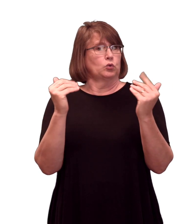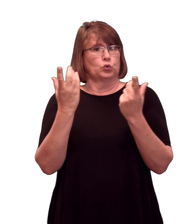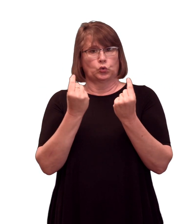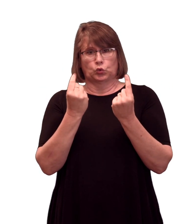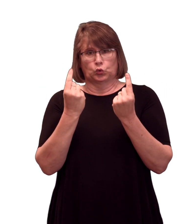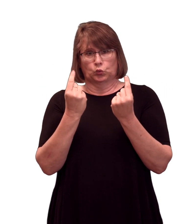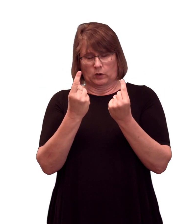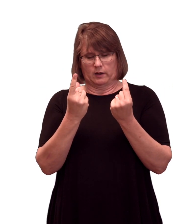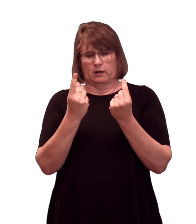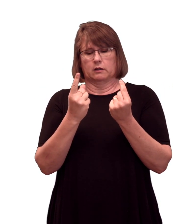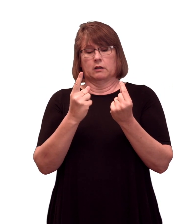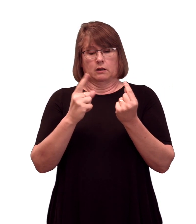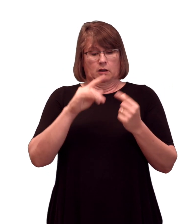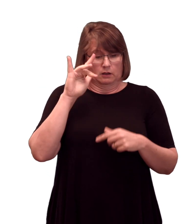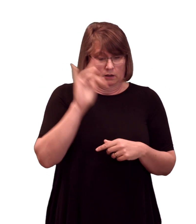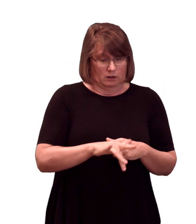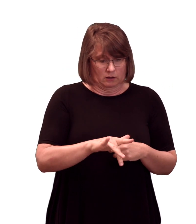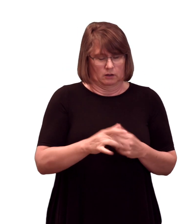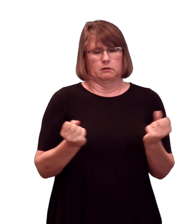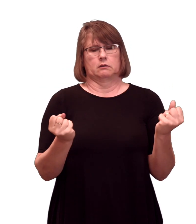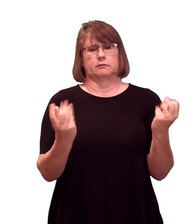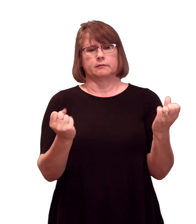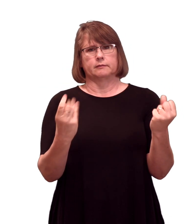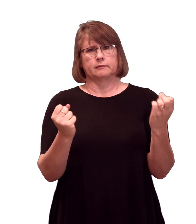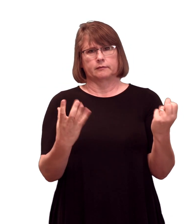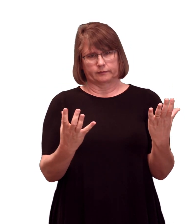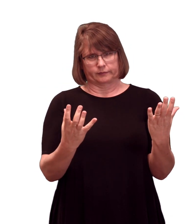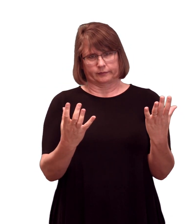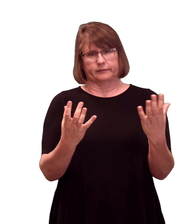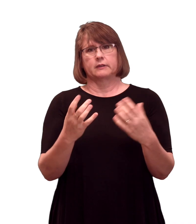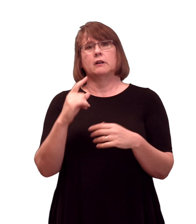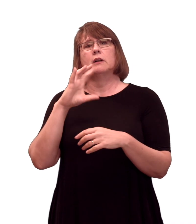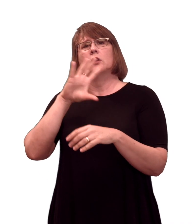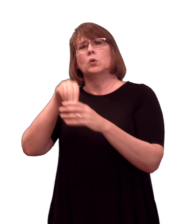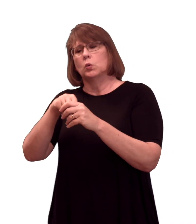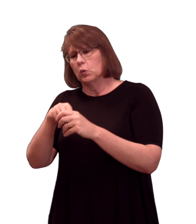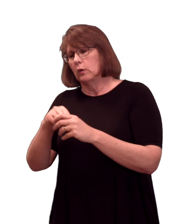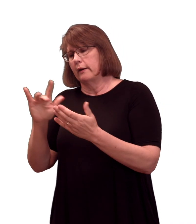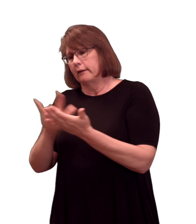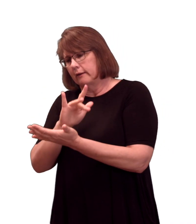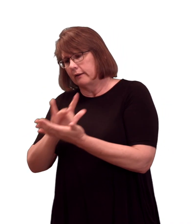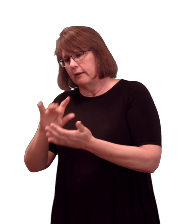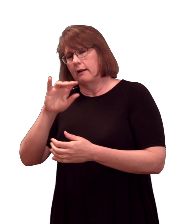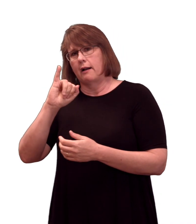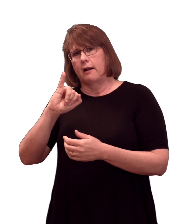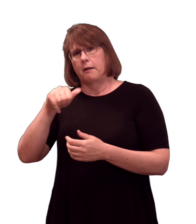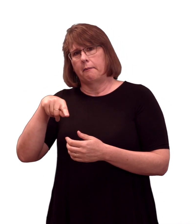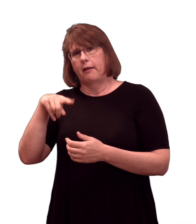to have sign language output with the use of iPad apps or other systems